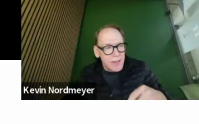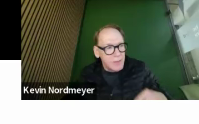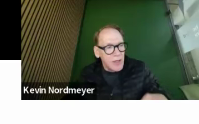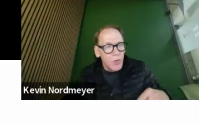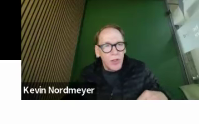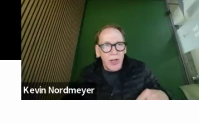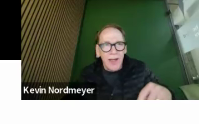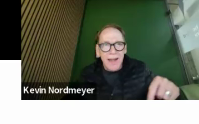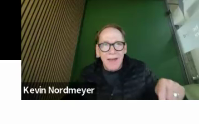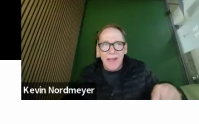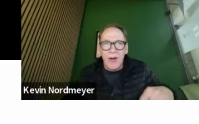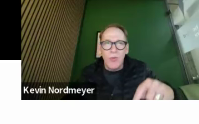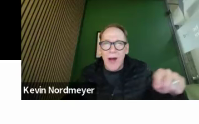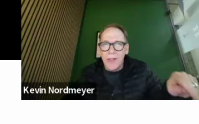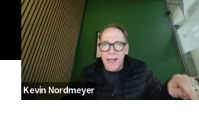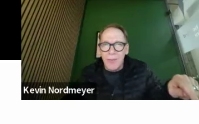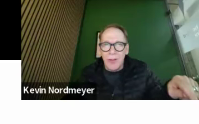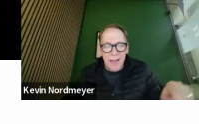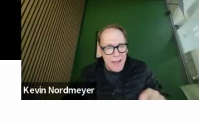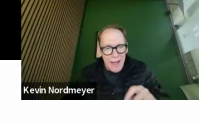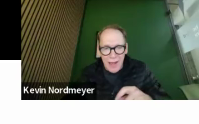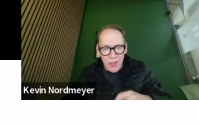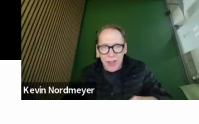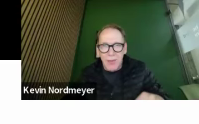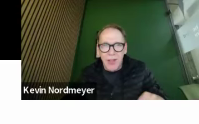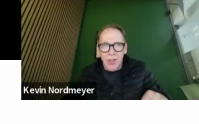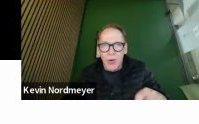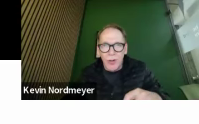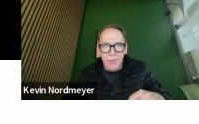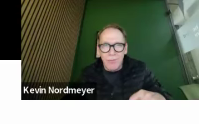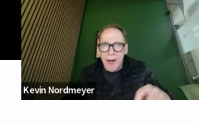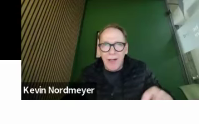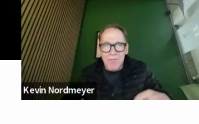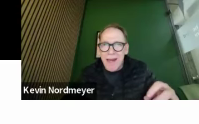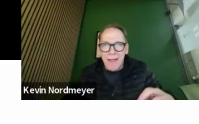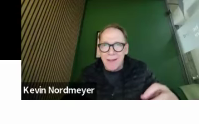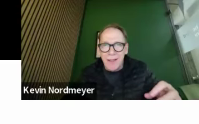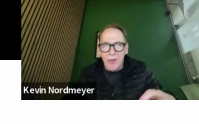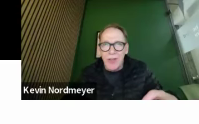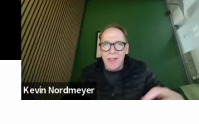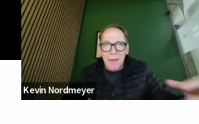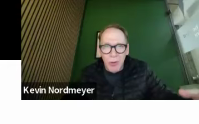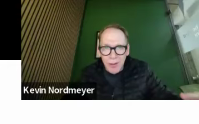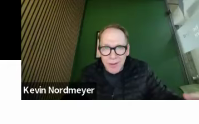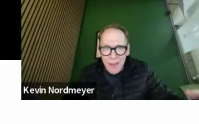so that somebody in a wheelchair can navigate around the table and not just come in the door and barely make it, you know, to the table.